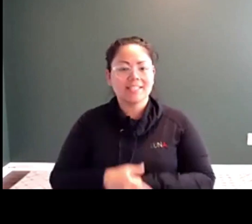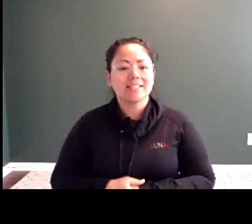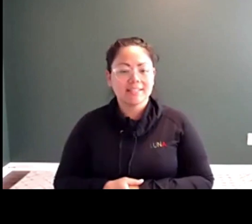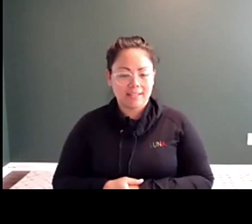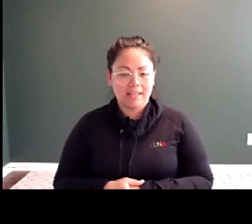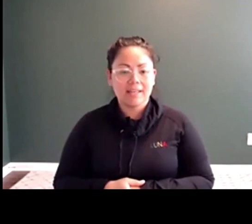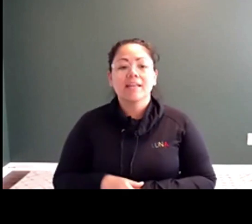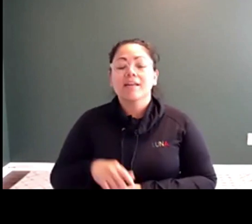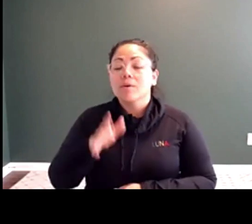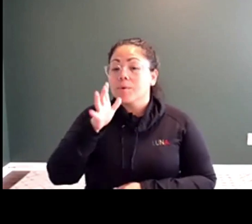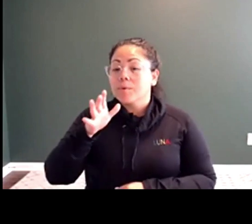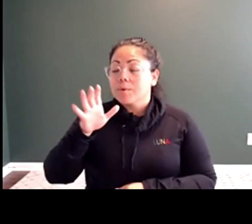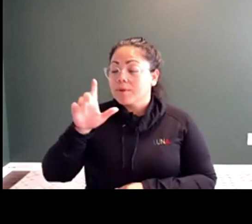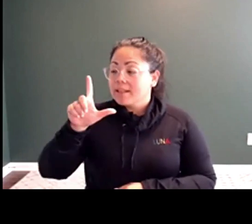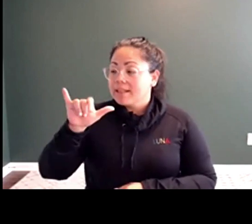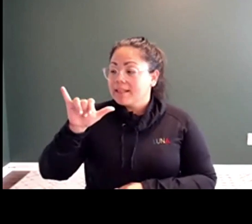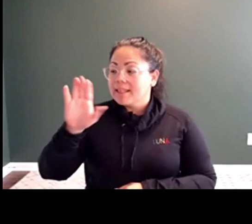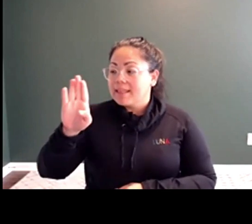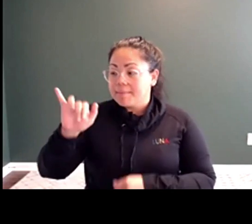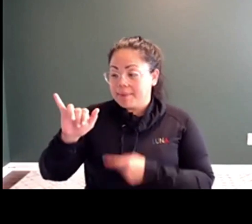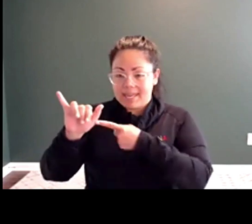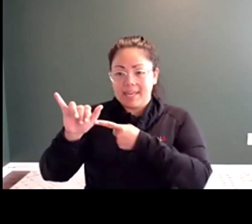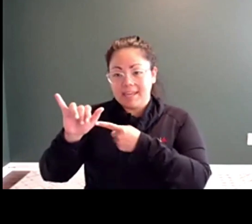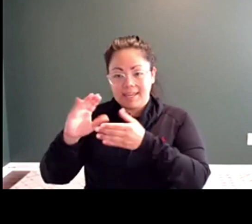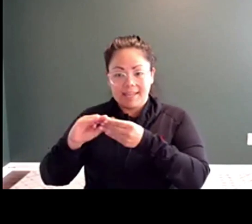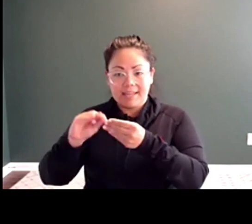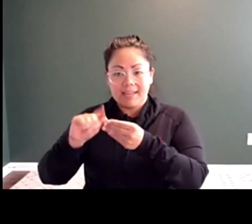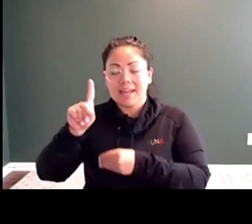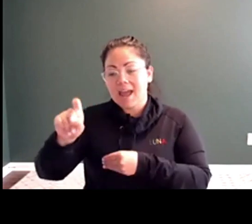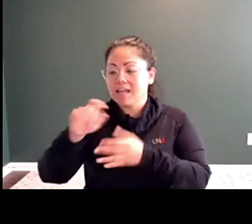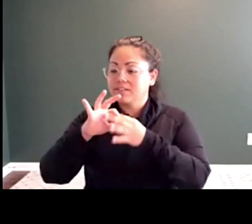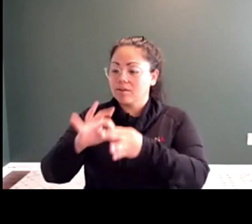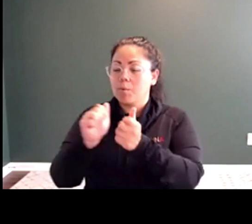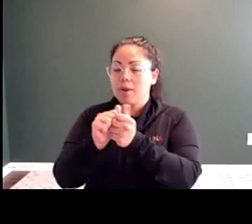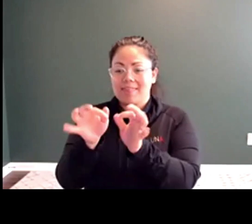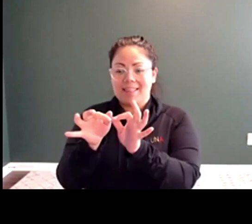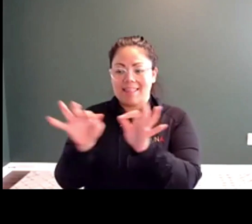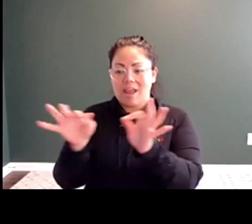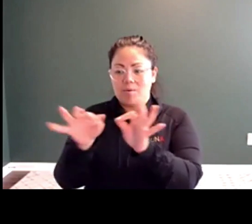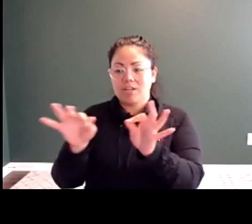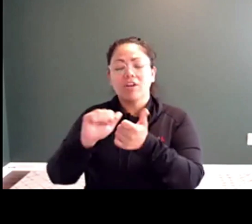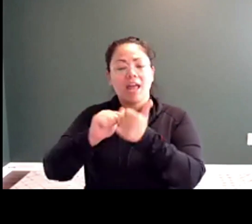Libby has asked, with regard to language, what is the best way to approach an employee